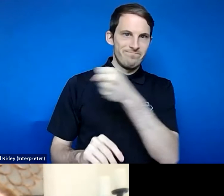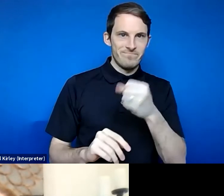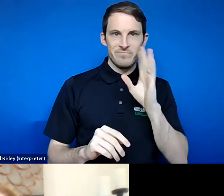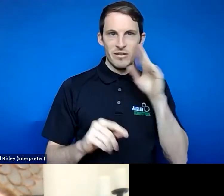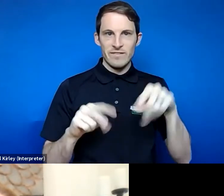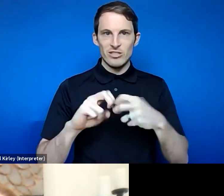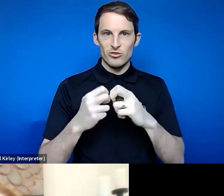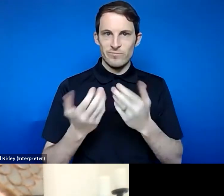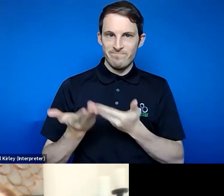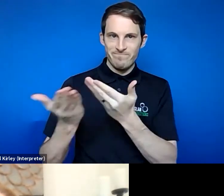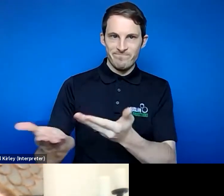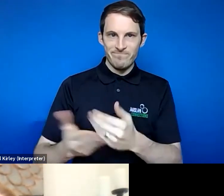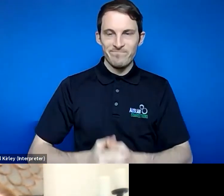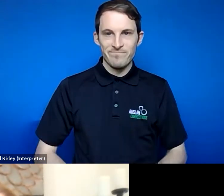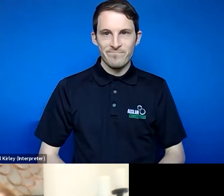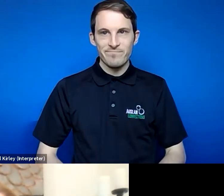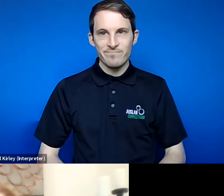Back to you.